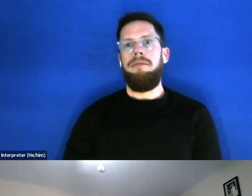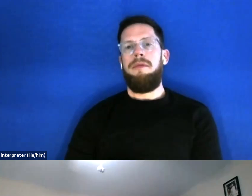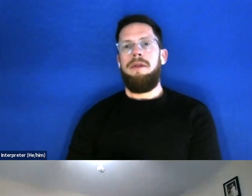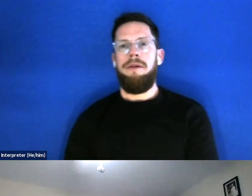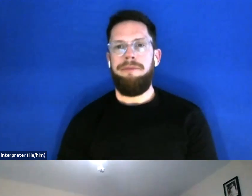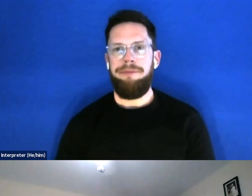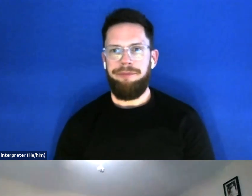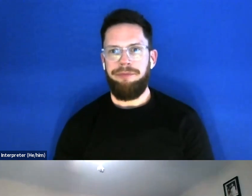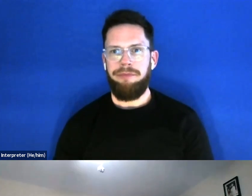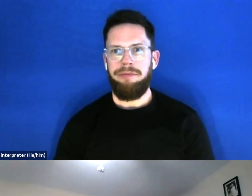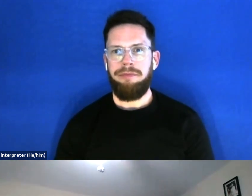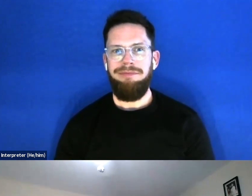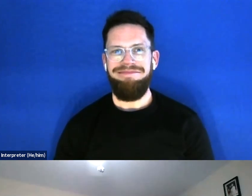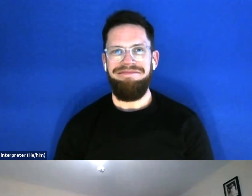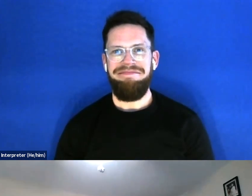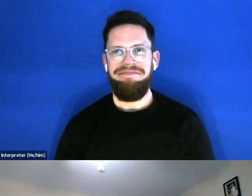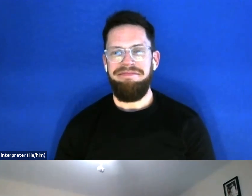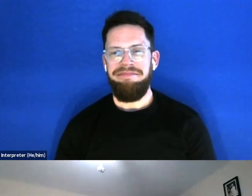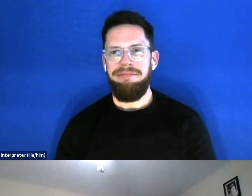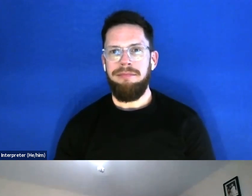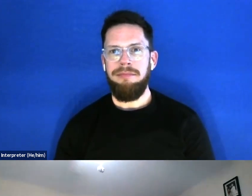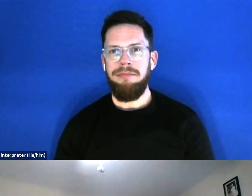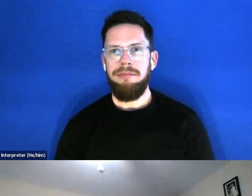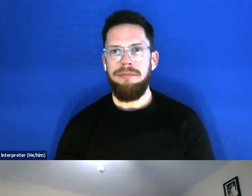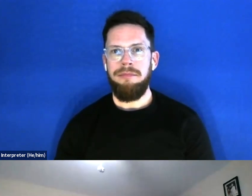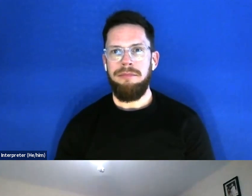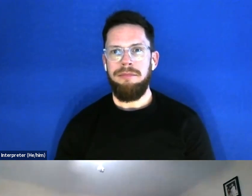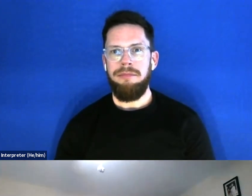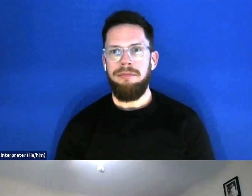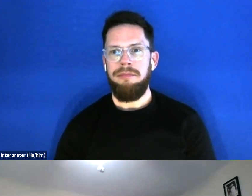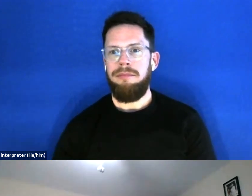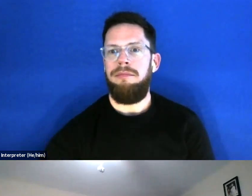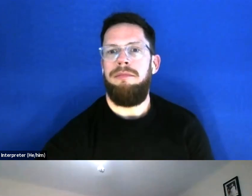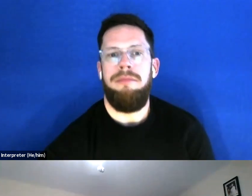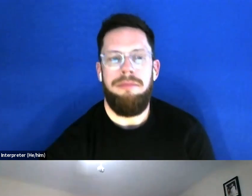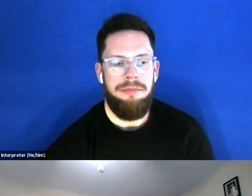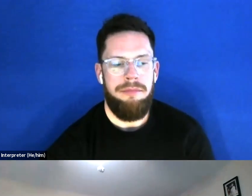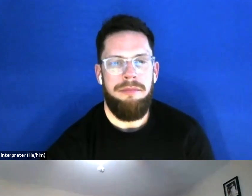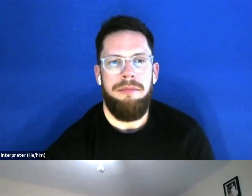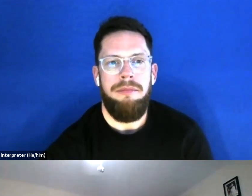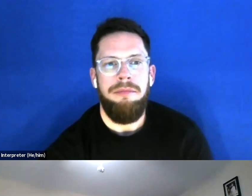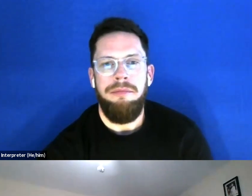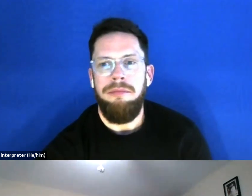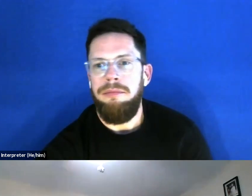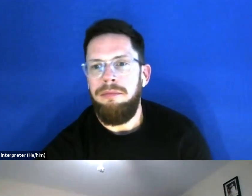Catherine Zelinski: Sorry i'm a little late, could you just assign me as the capture and i'll just set that right up. Catherine Zelinski: Sure Okay, thank you, sorry.